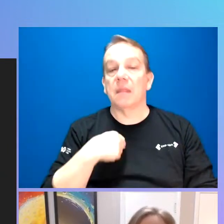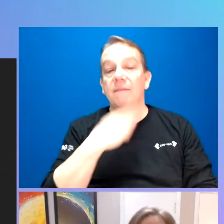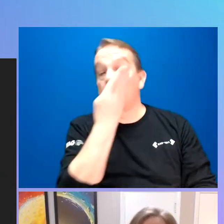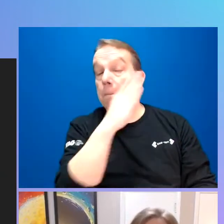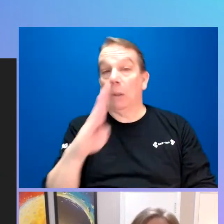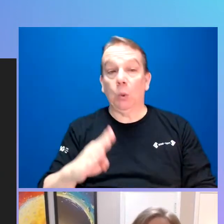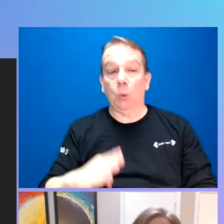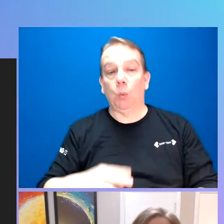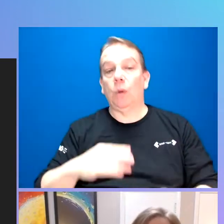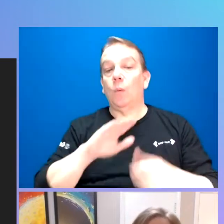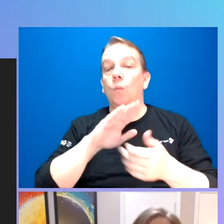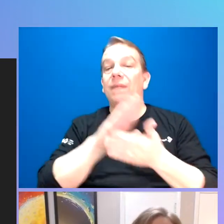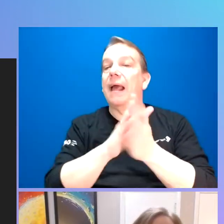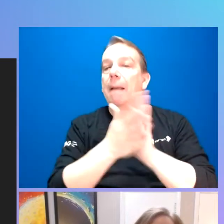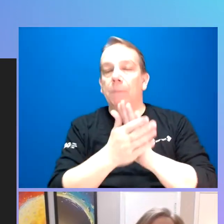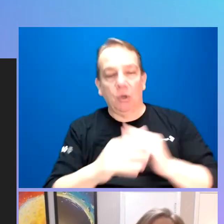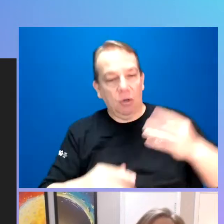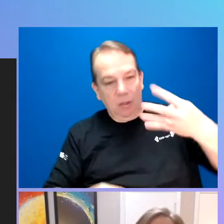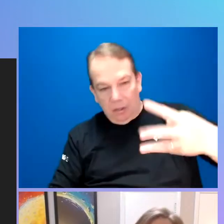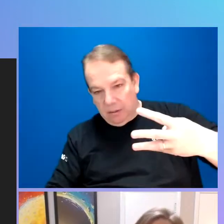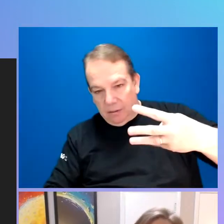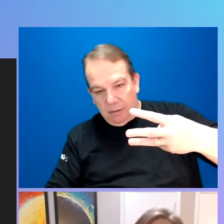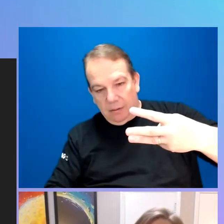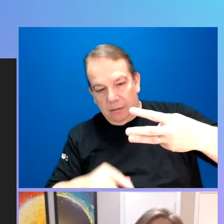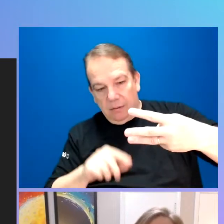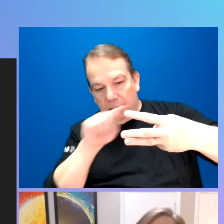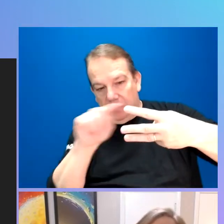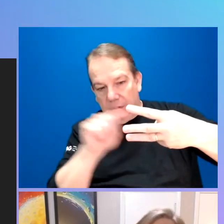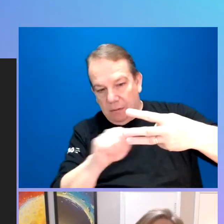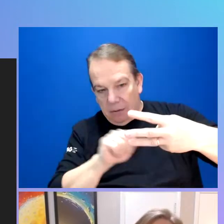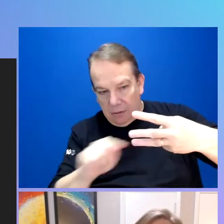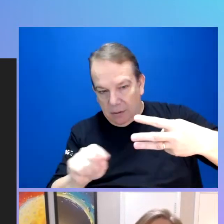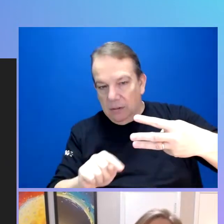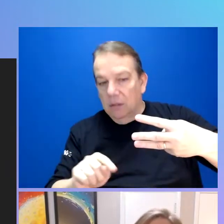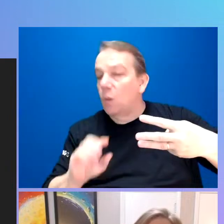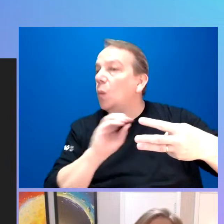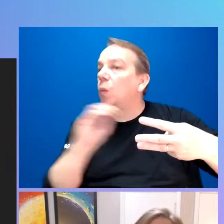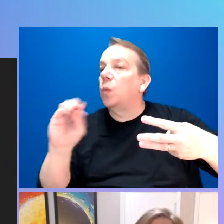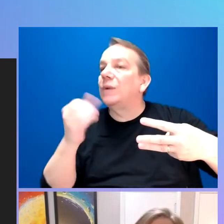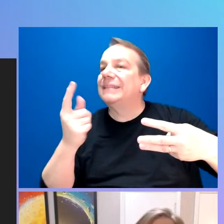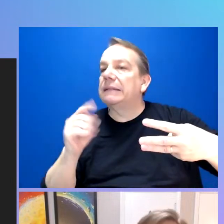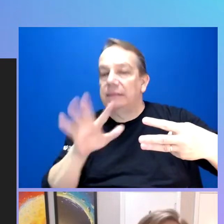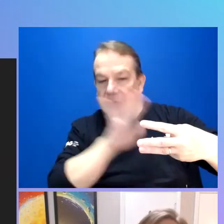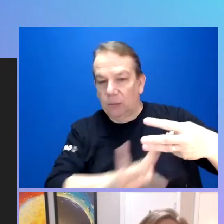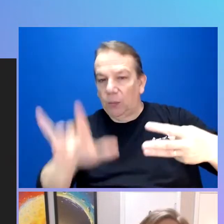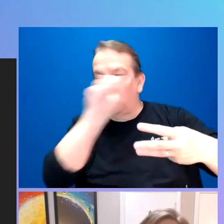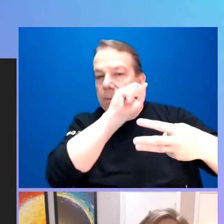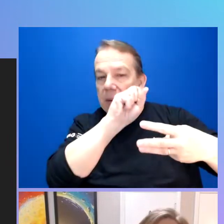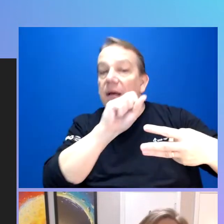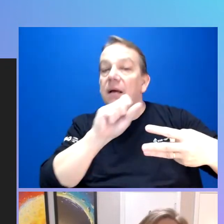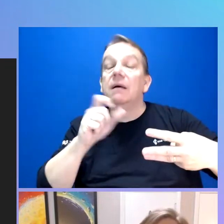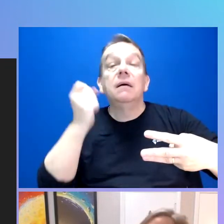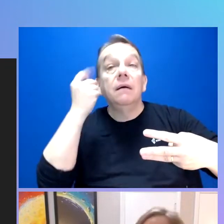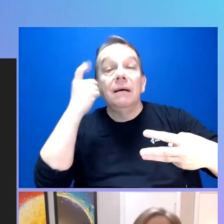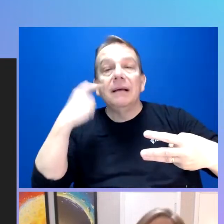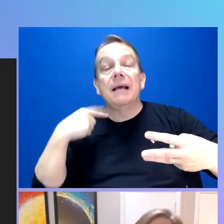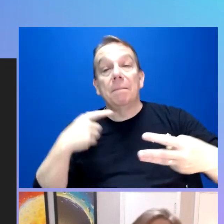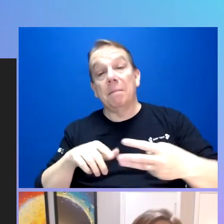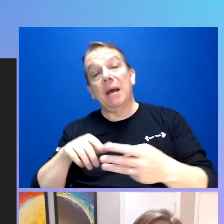with a hamburger menu icon and no text inside of my button